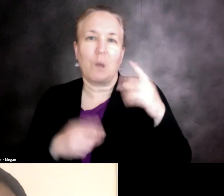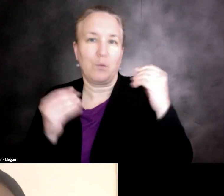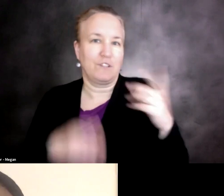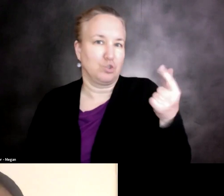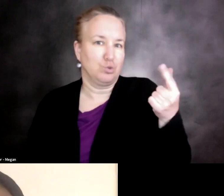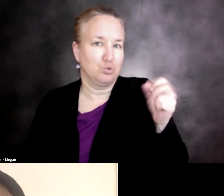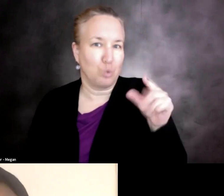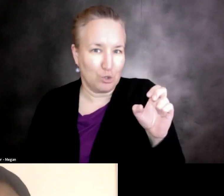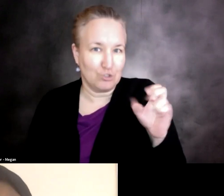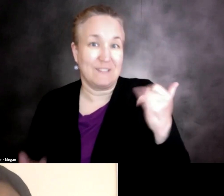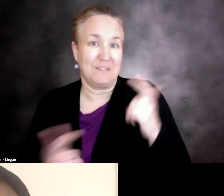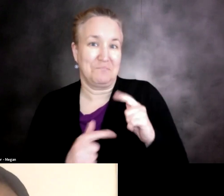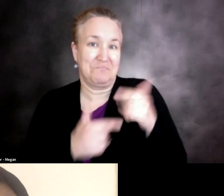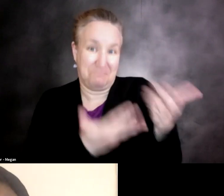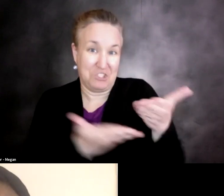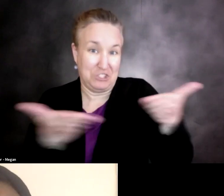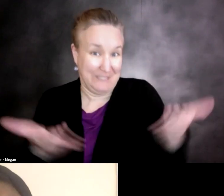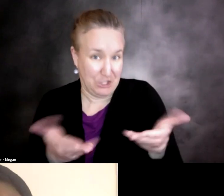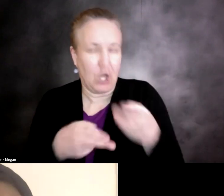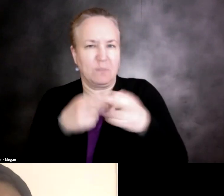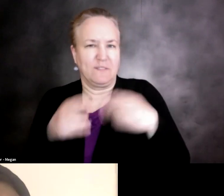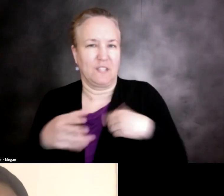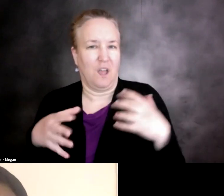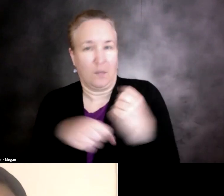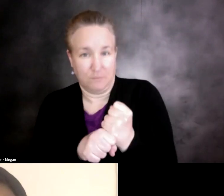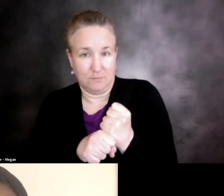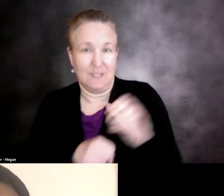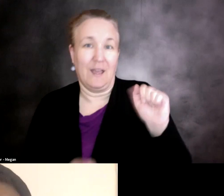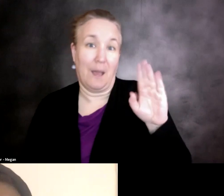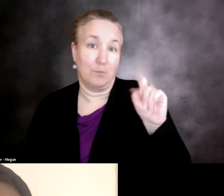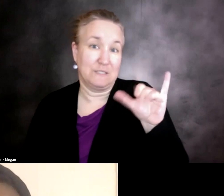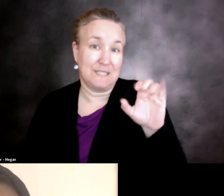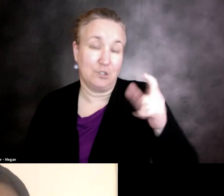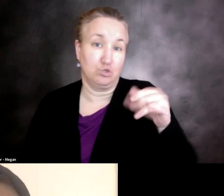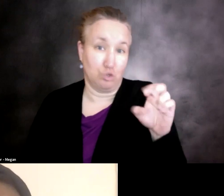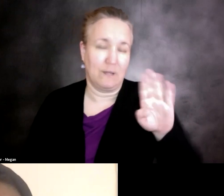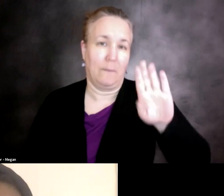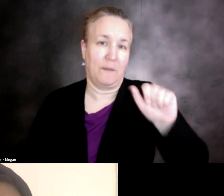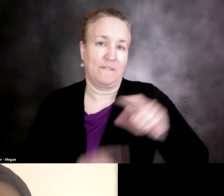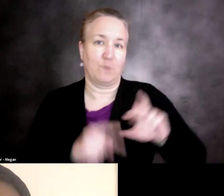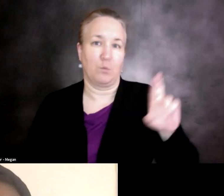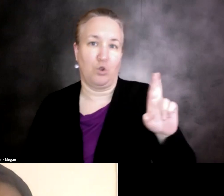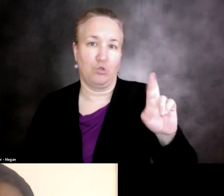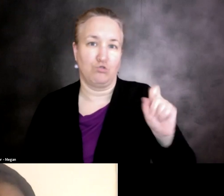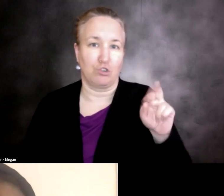And here she is. Briefly, Abosede George received her BA from Rutgers, almost down the street.